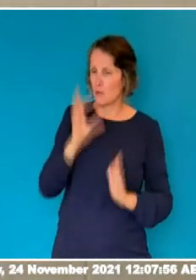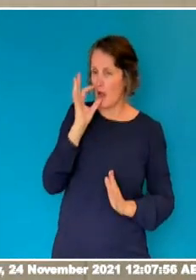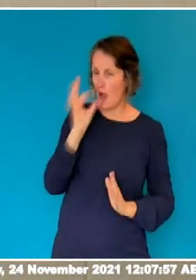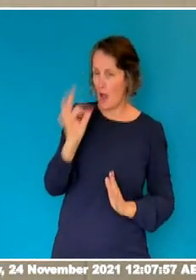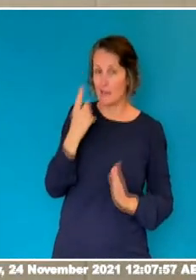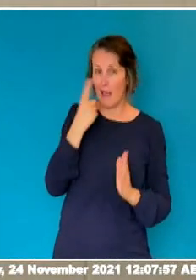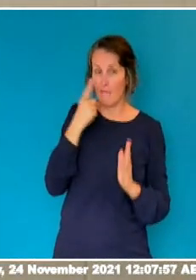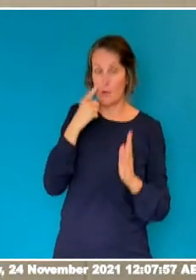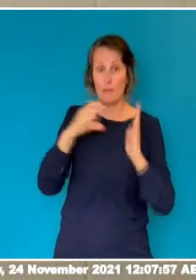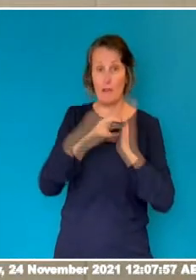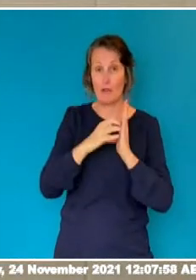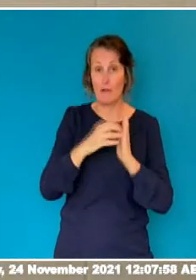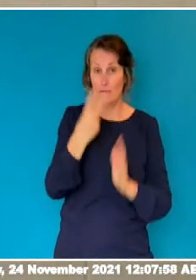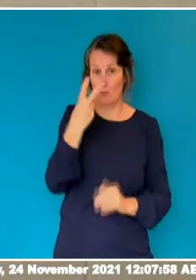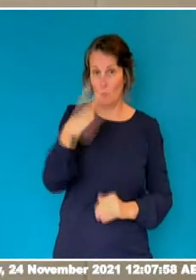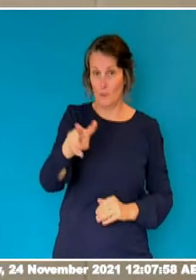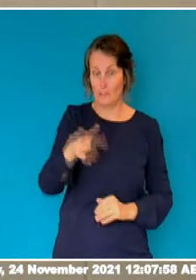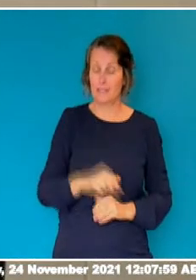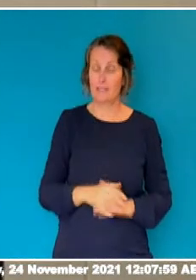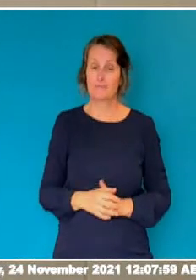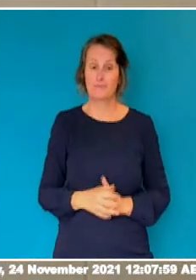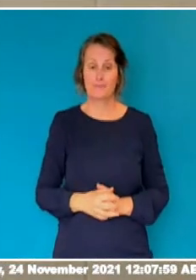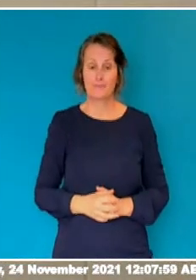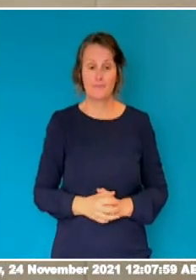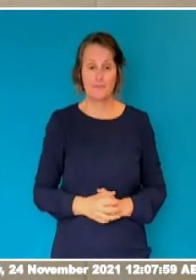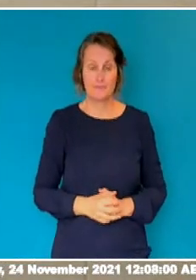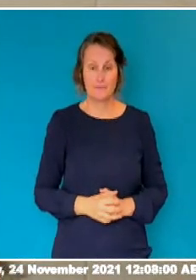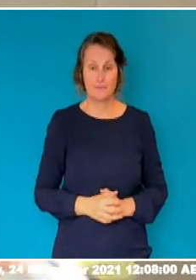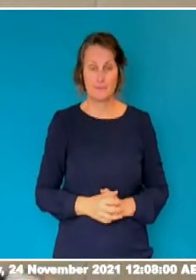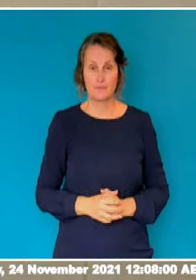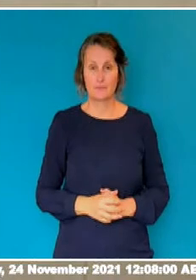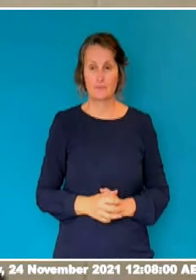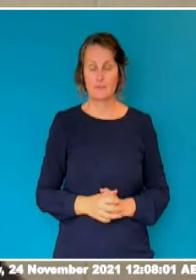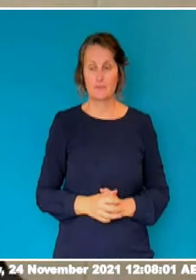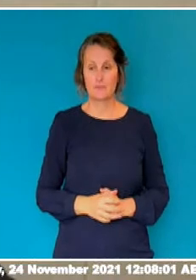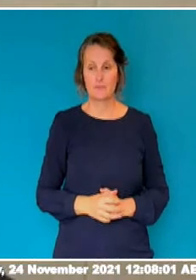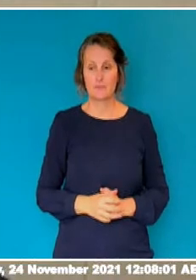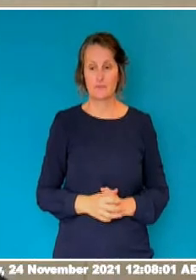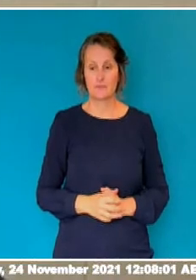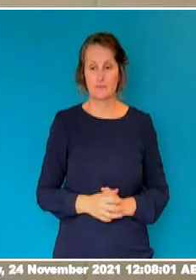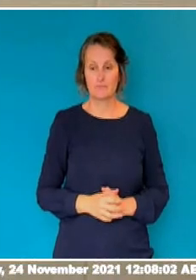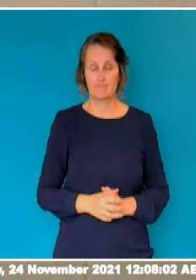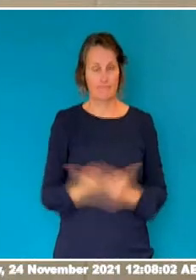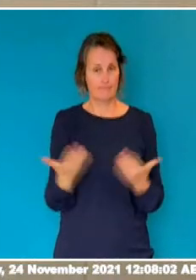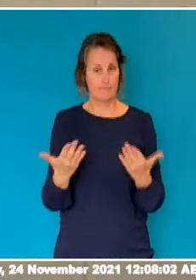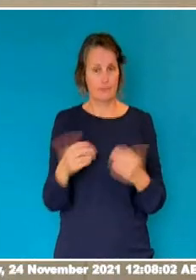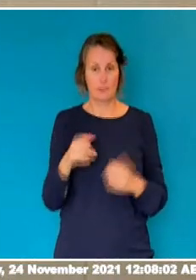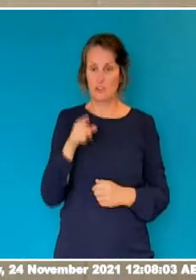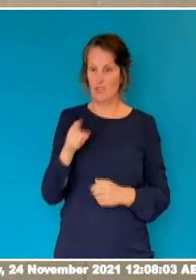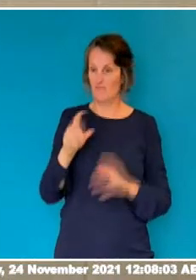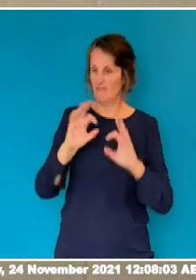attention to paragraph 20, and this is where the agency describes what an inherent